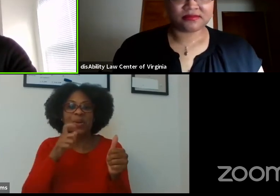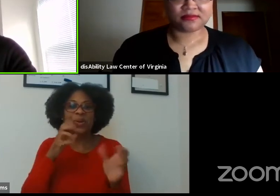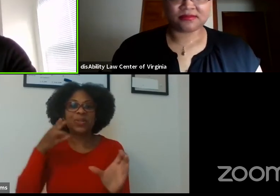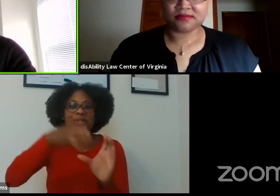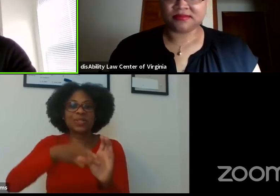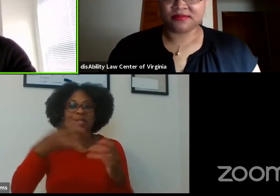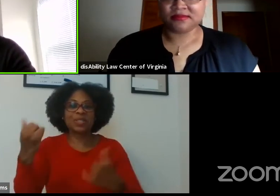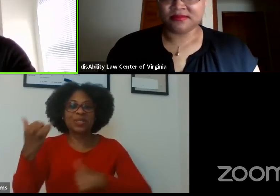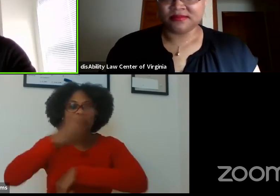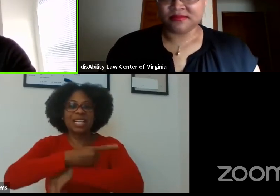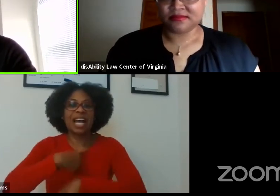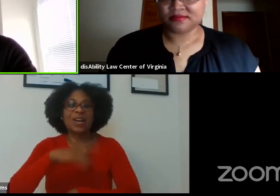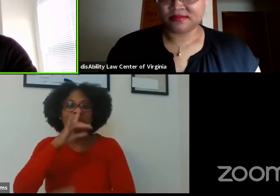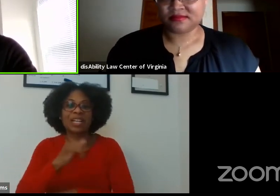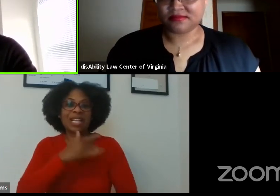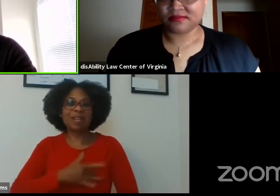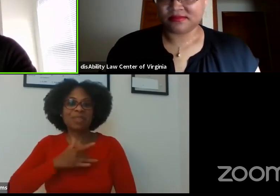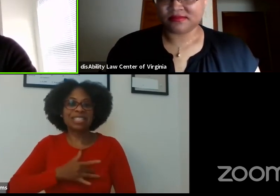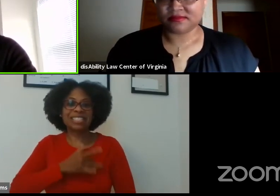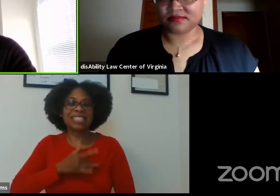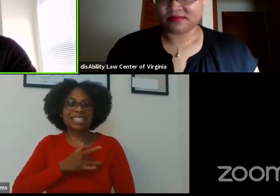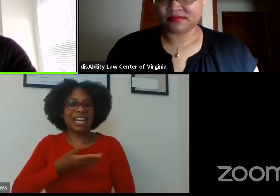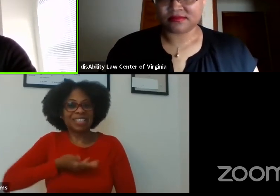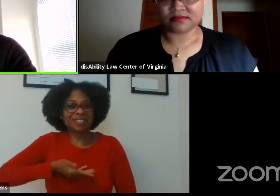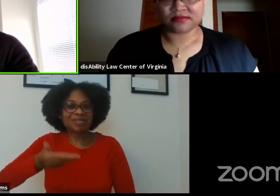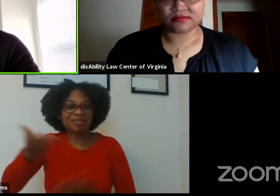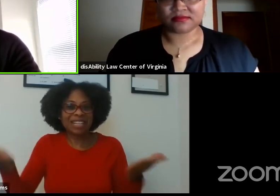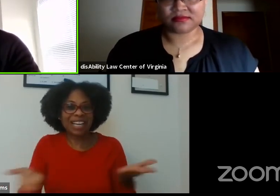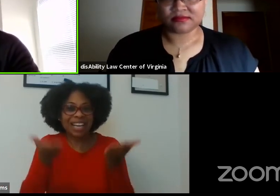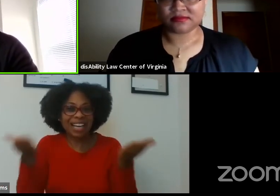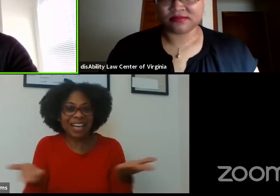I really appreciate you guys having me here.